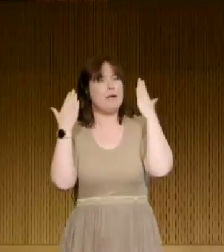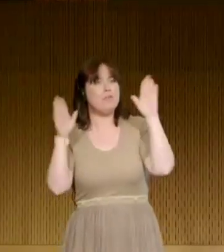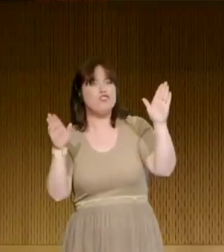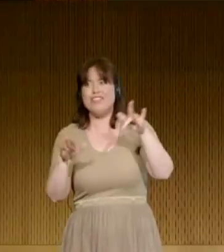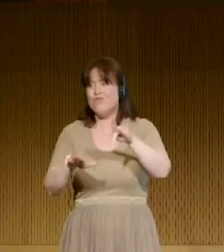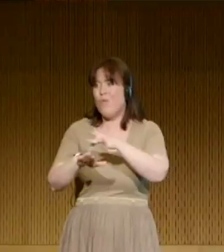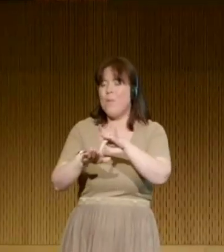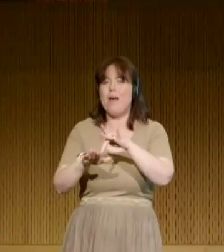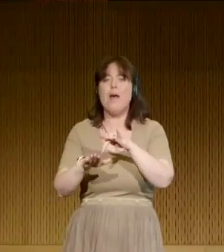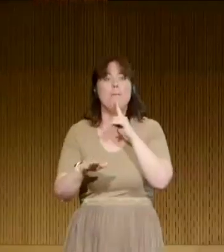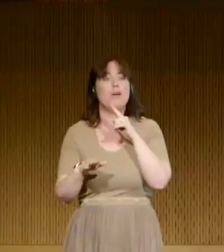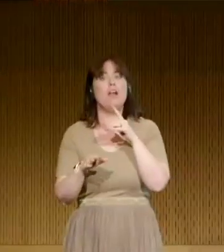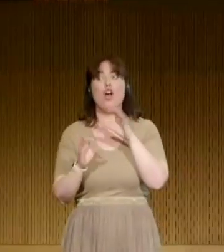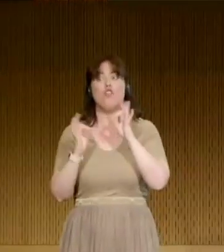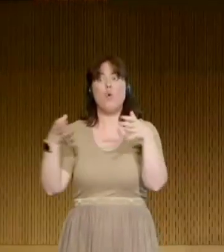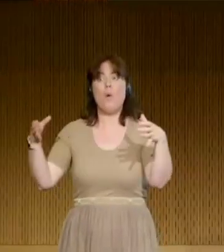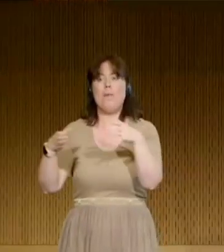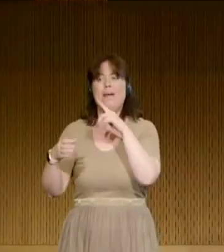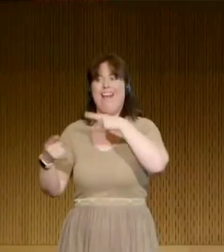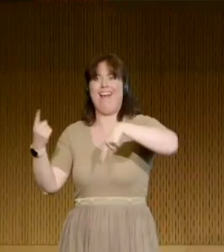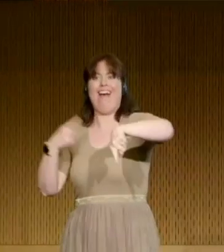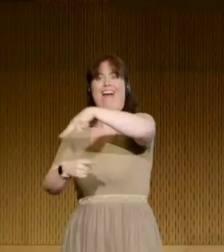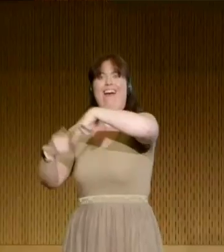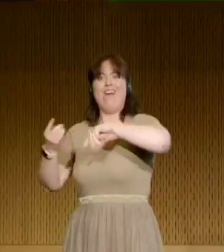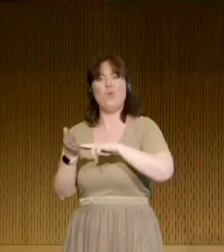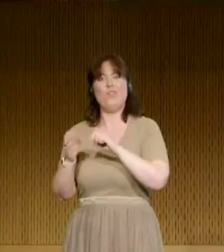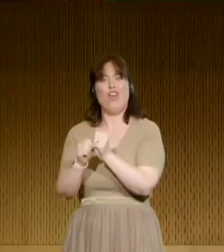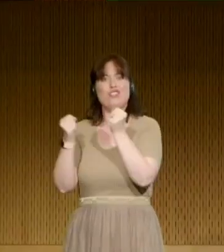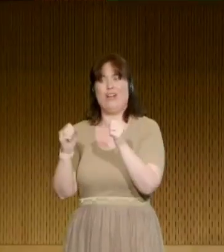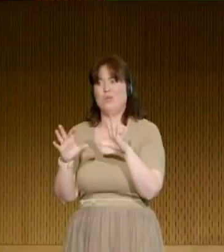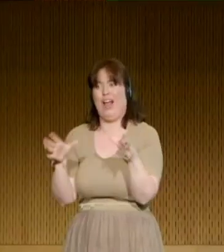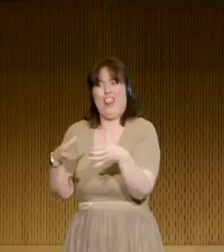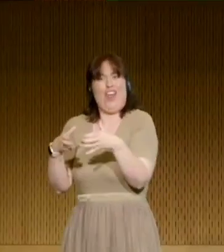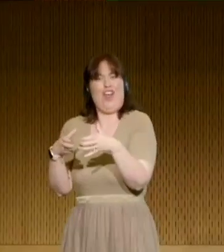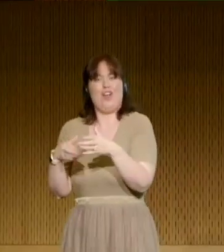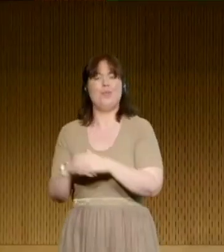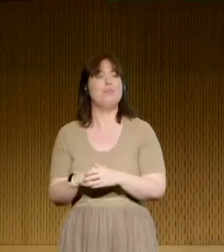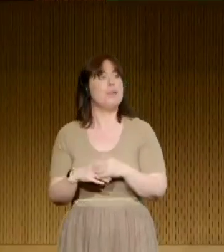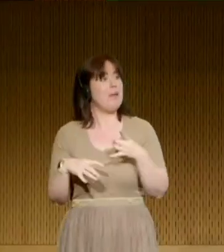group, those strengths then are harnessed. So more than happy to take questions if there are any,